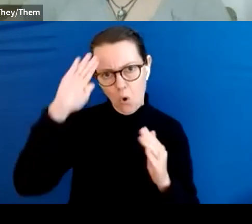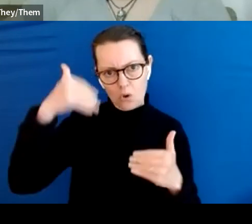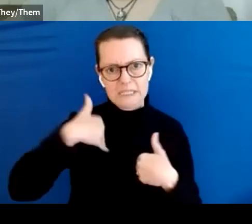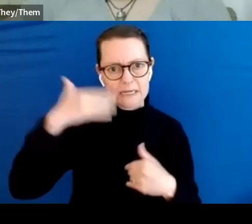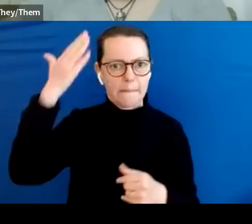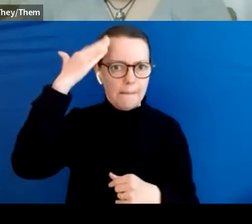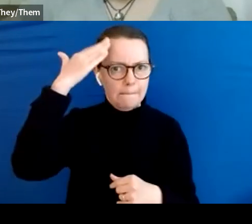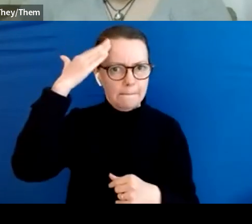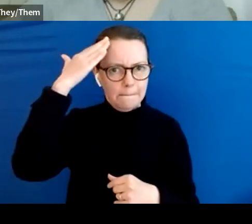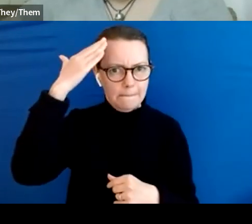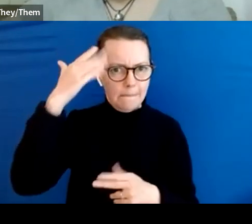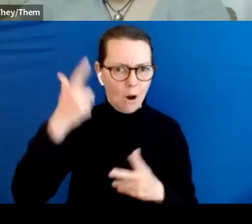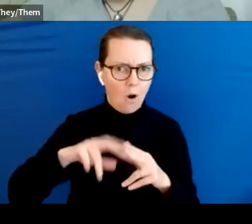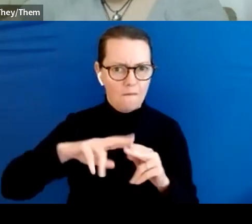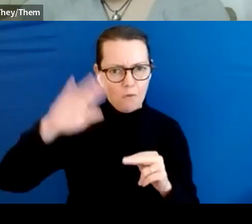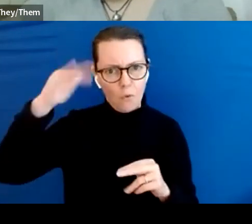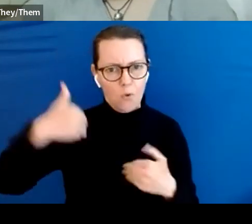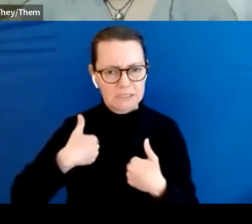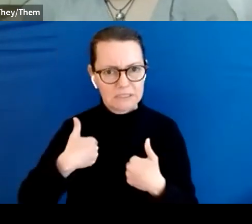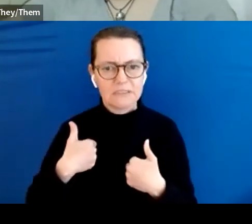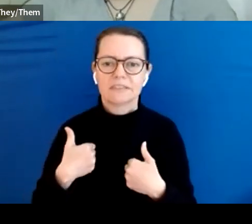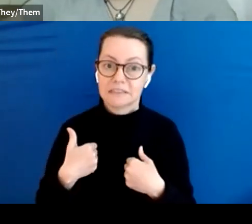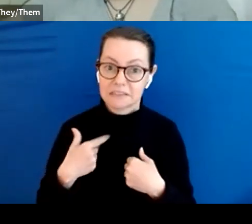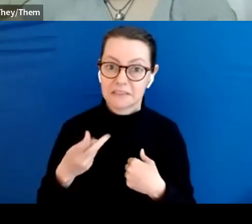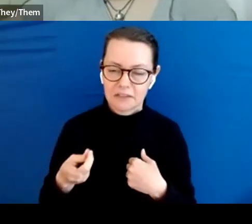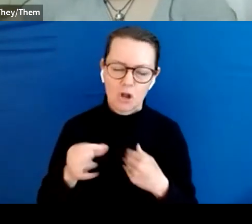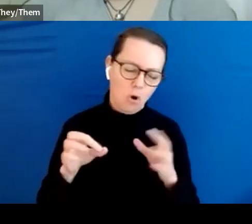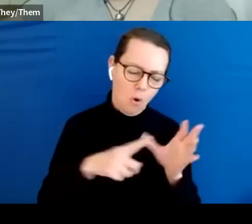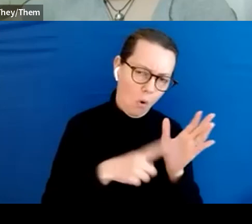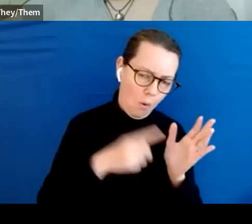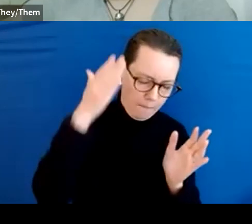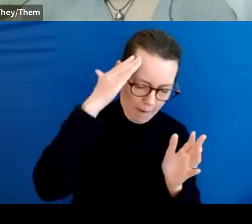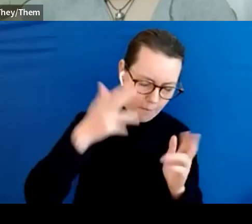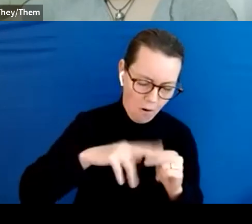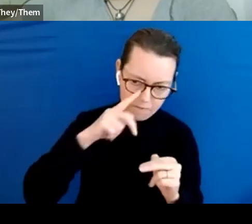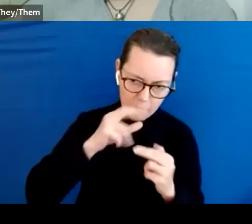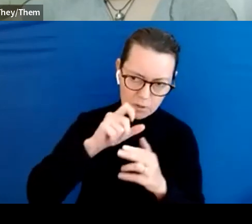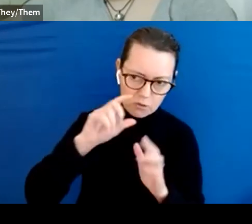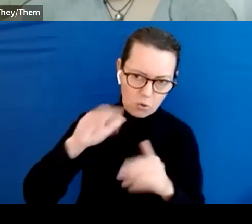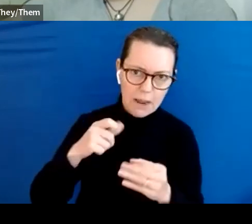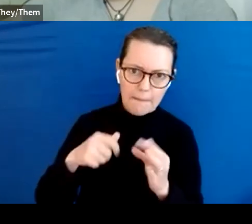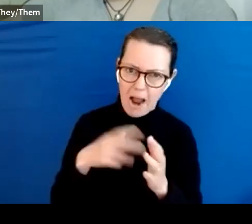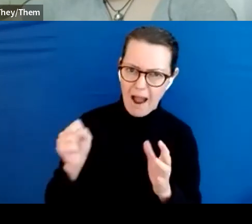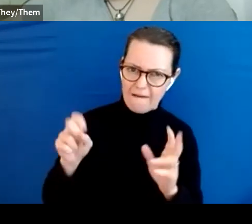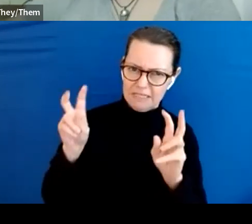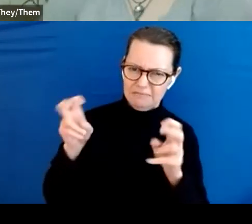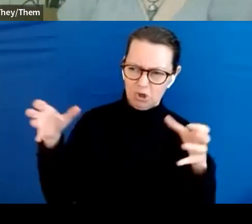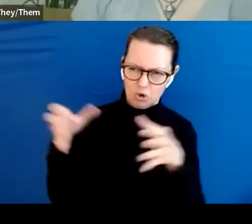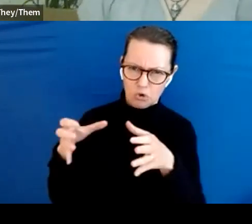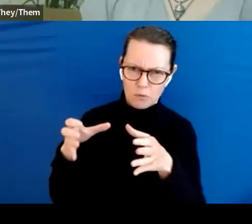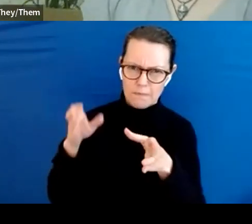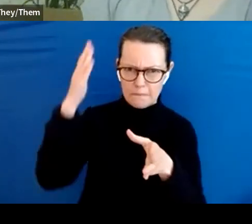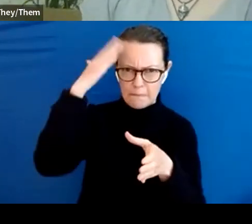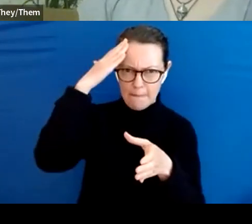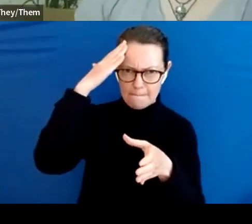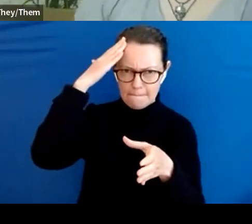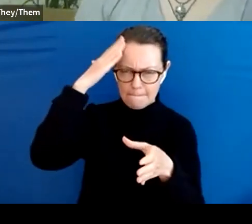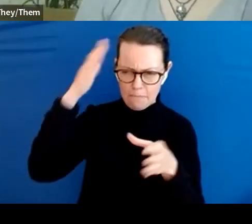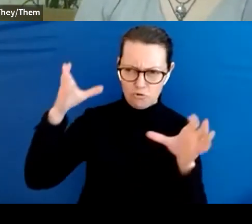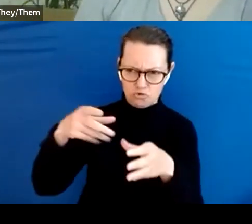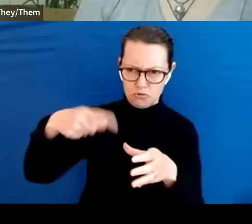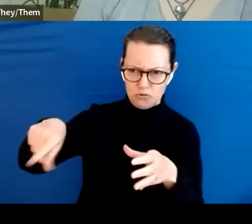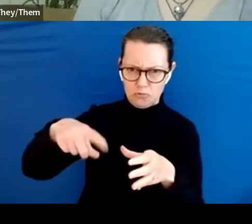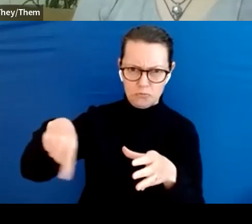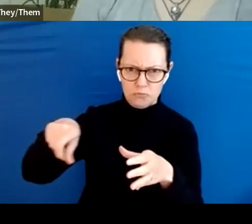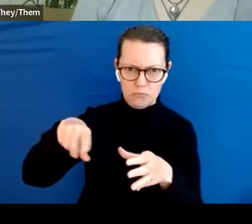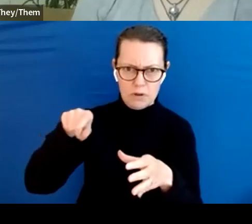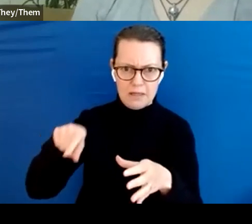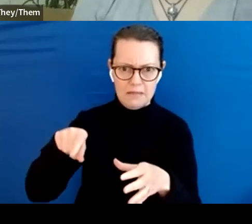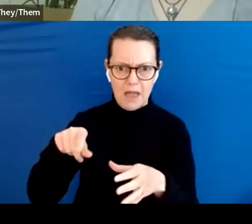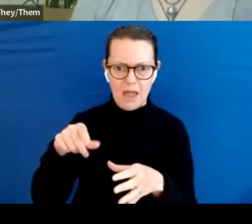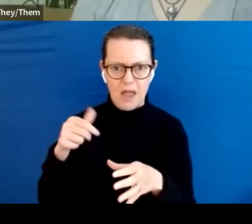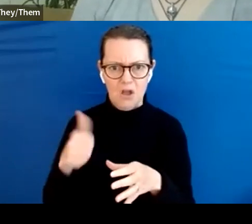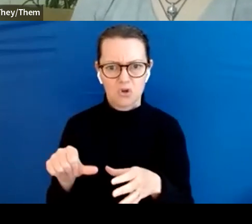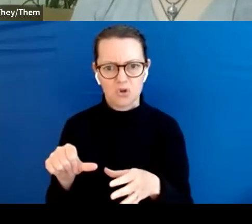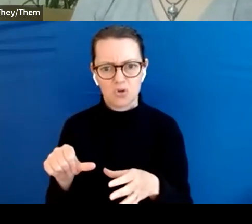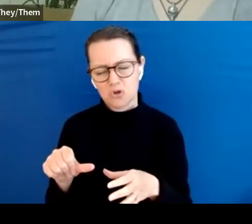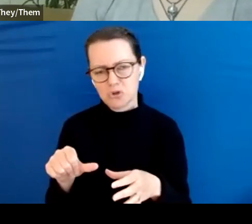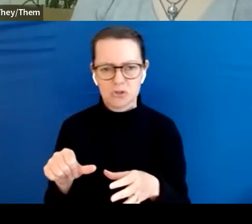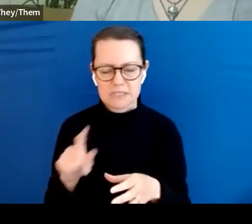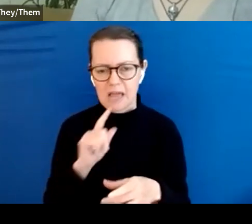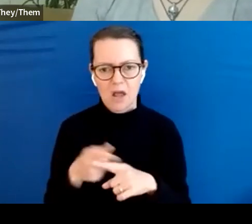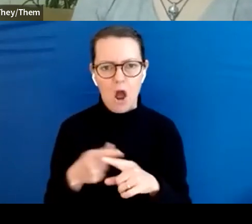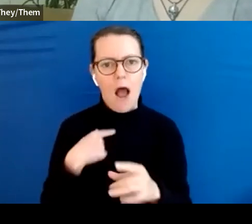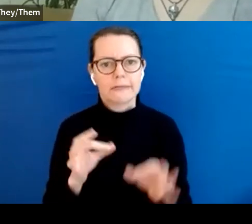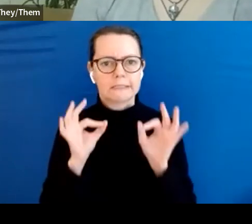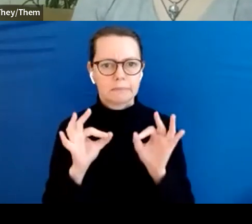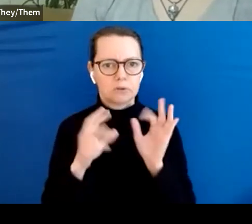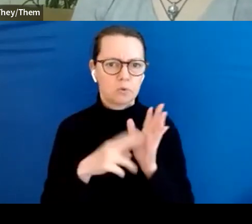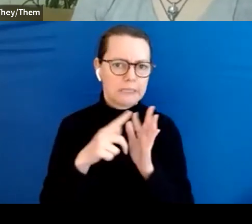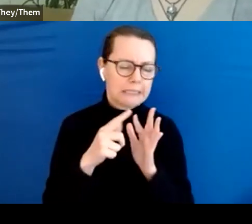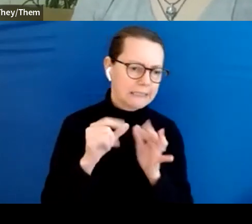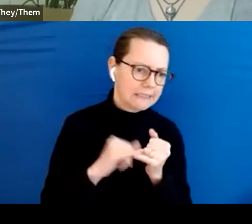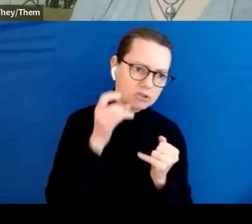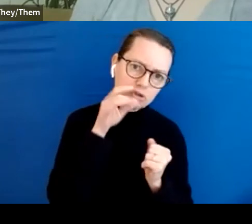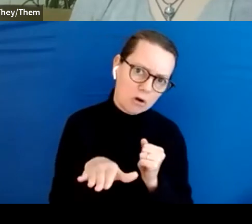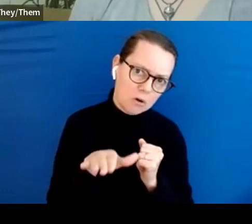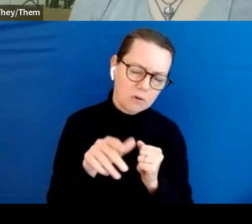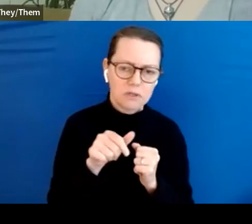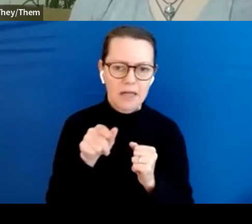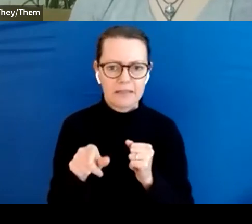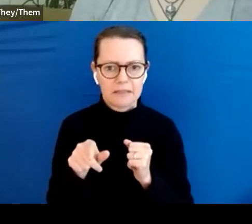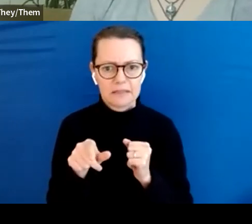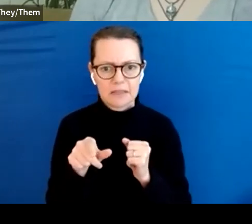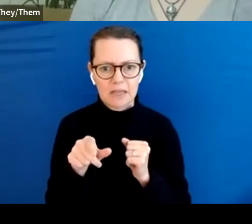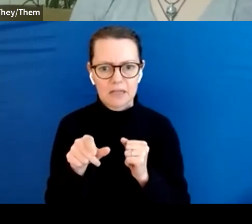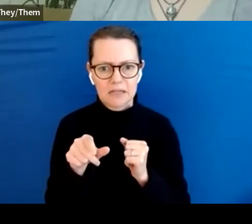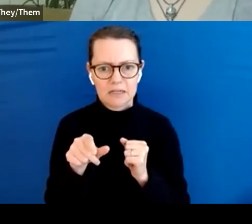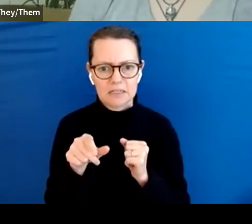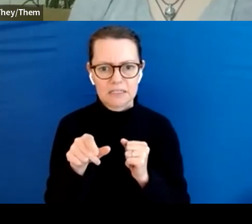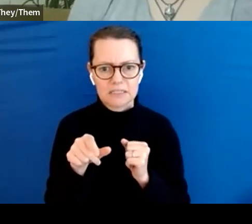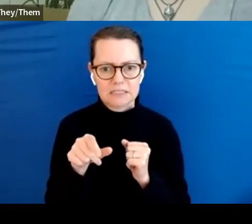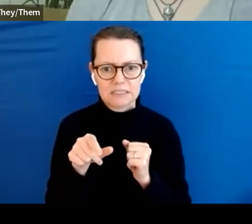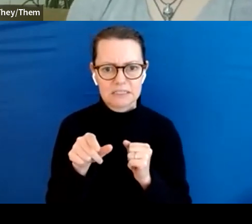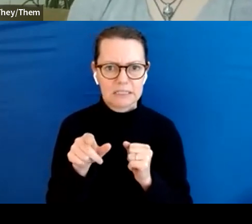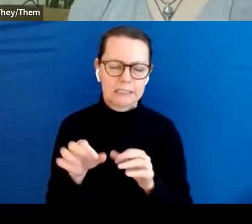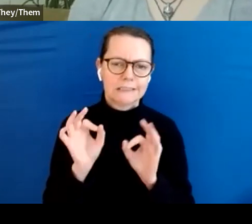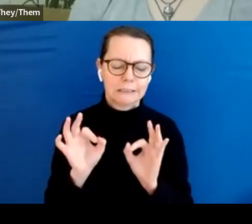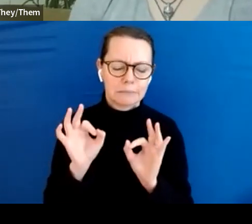Autism month. And that is obviously not all moms of people with autism, but this specific brand of parenting of people with disabilities is people who use euphemisms like you know I have a special needs kid who sort of talk about how how special and precious